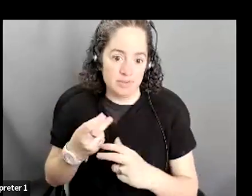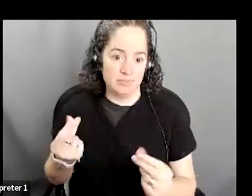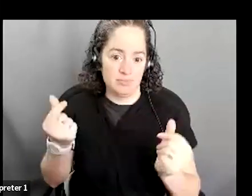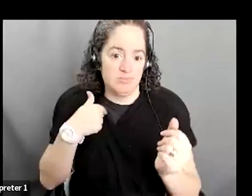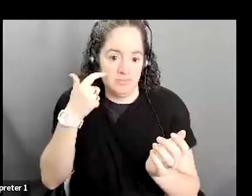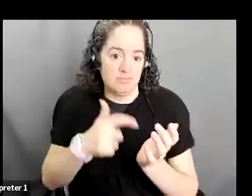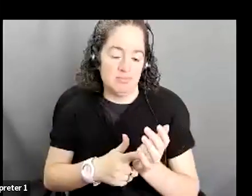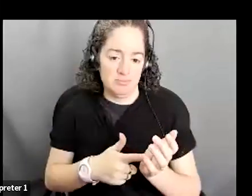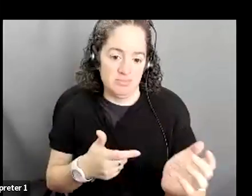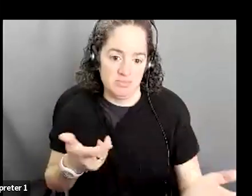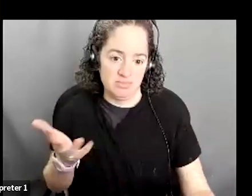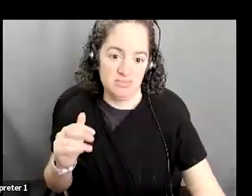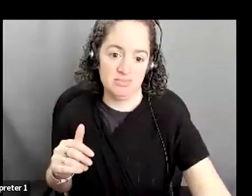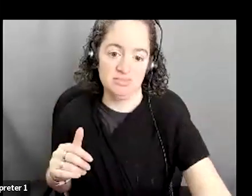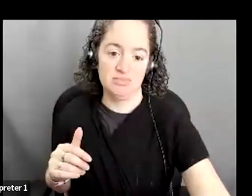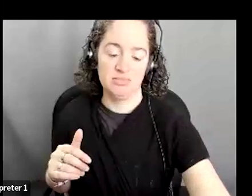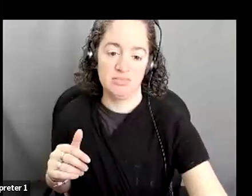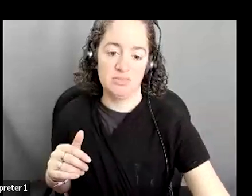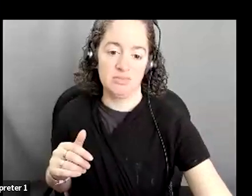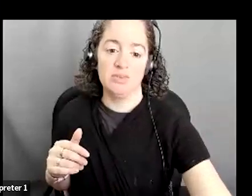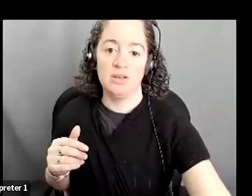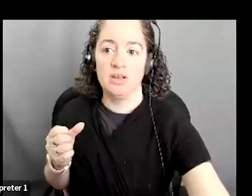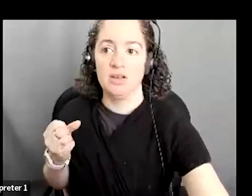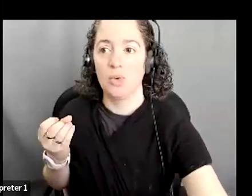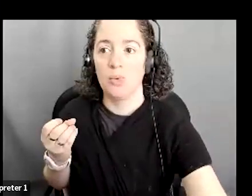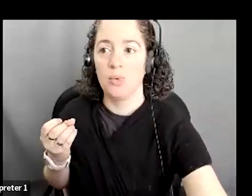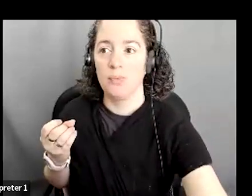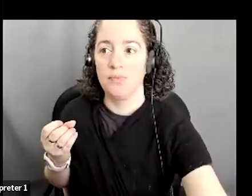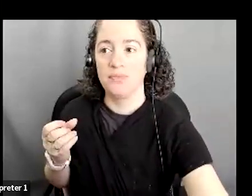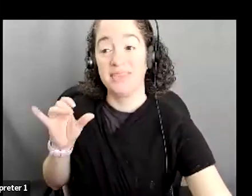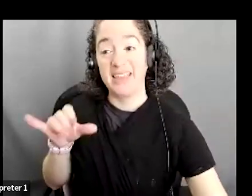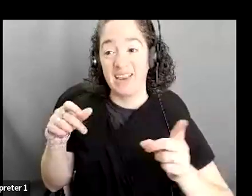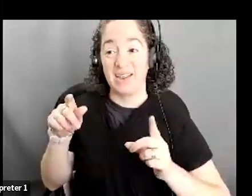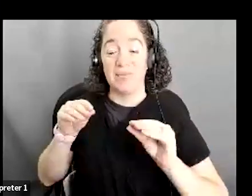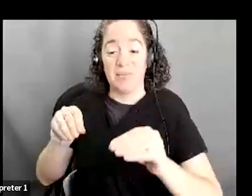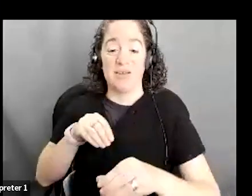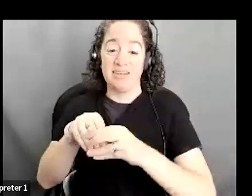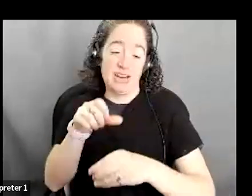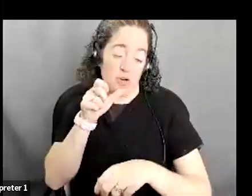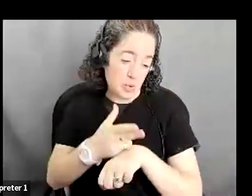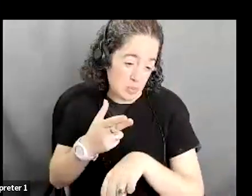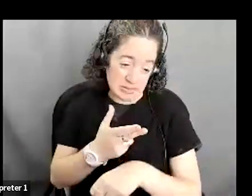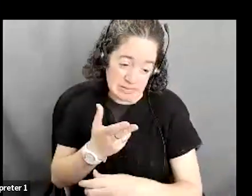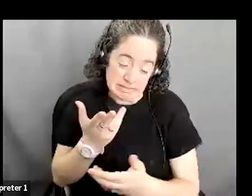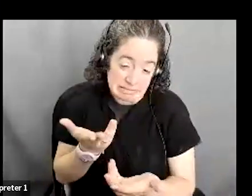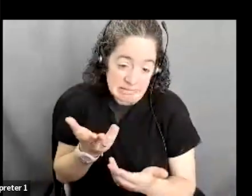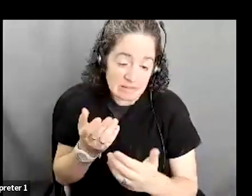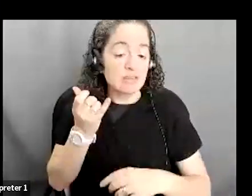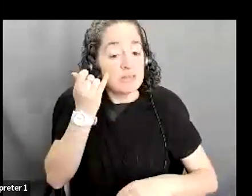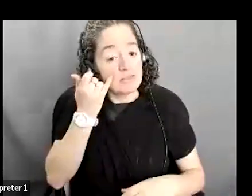I would not use their form plugin based on that information. If you want to write all your own HTML,